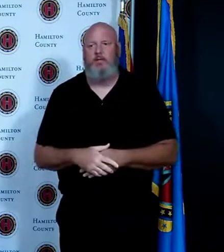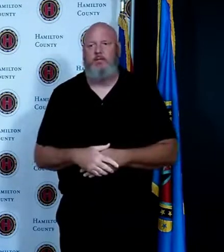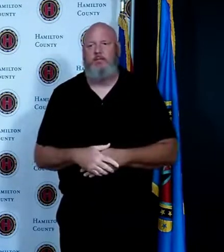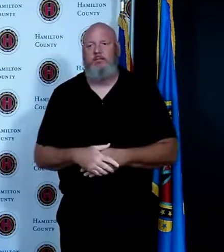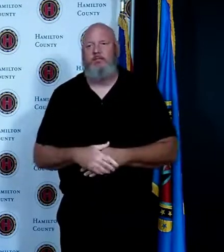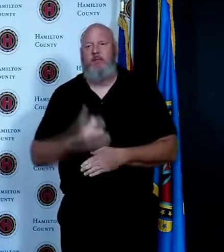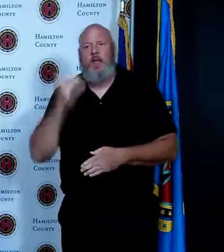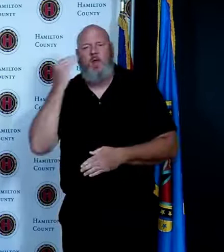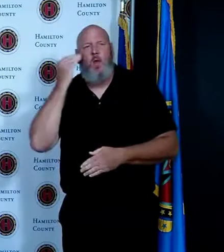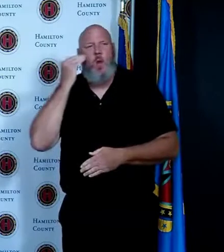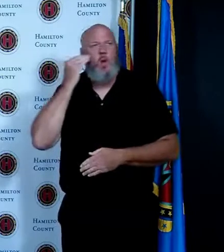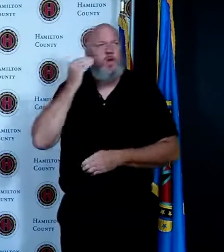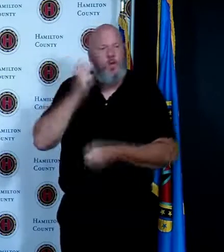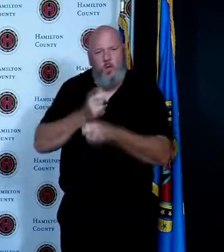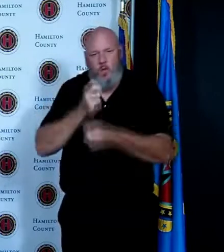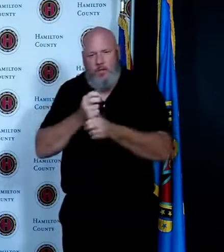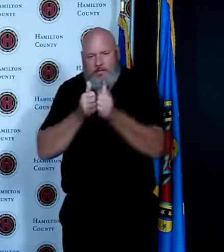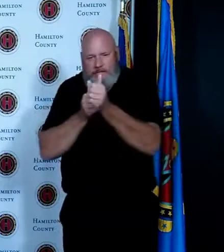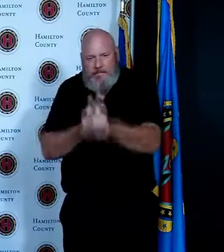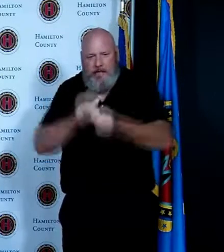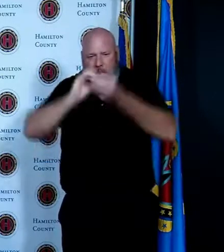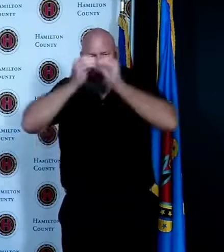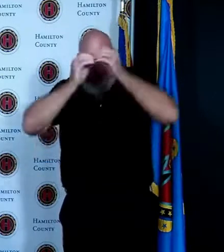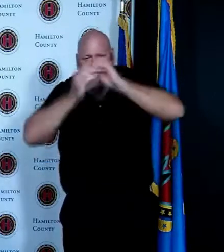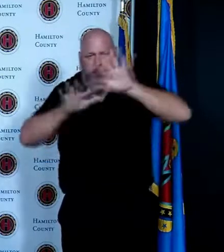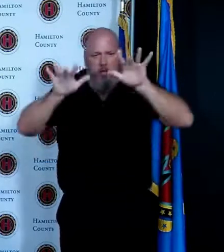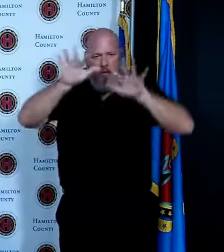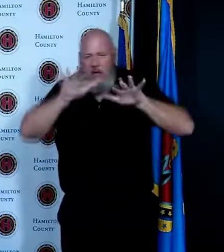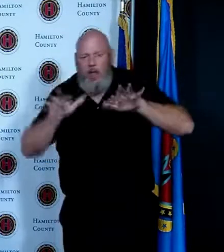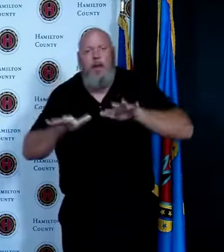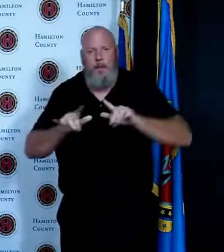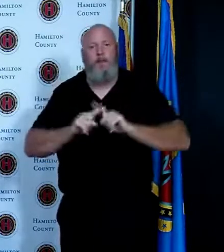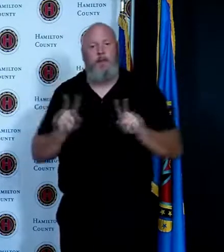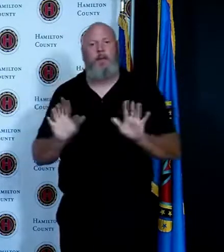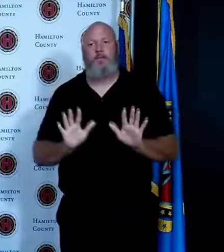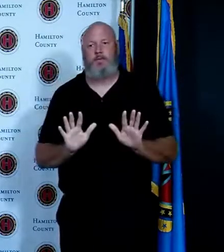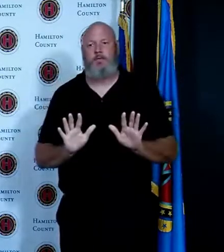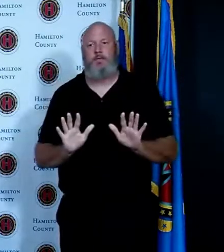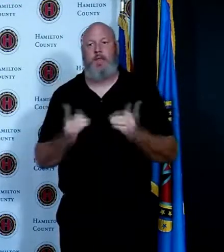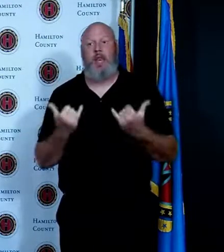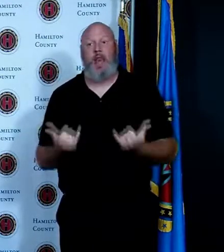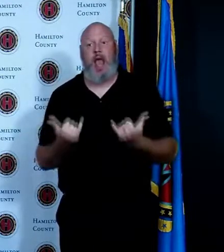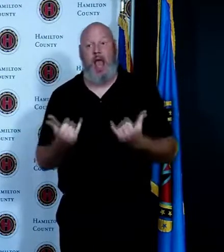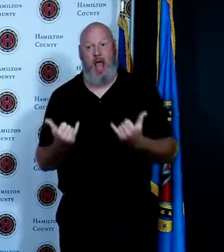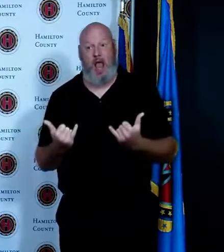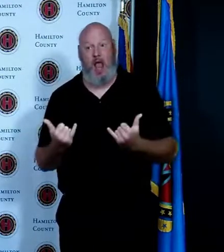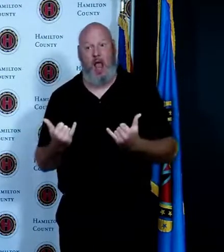significantly up as we have been with positive cases we are also seeing that